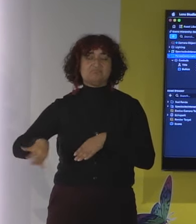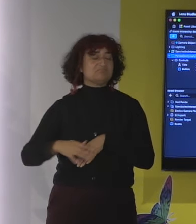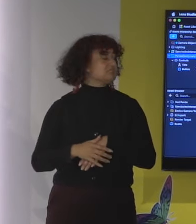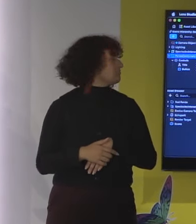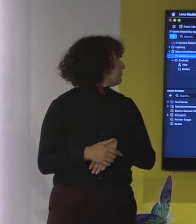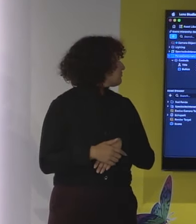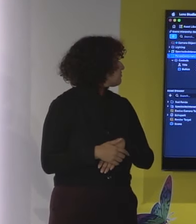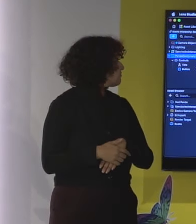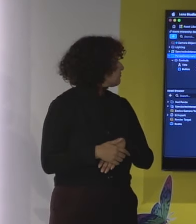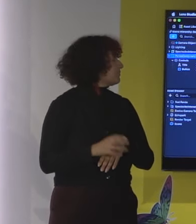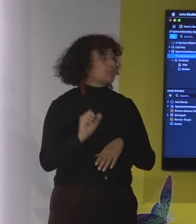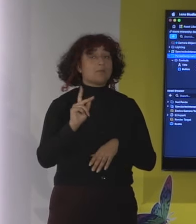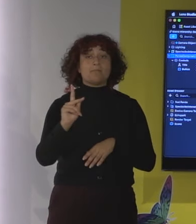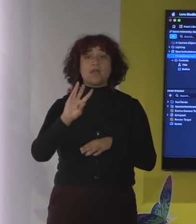So, let's go back to world origin.